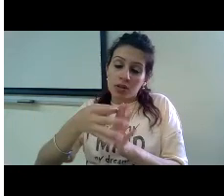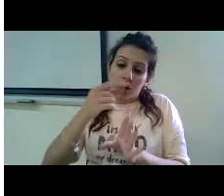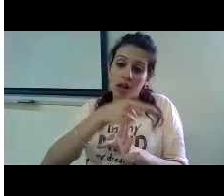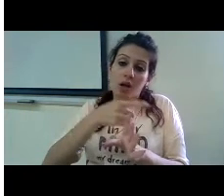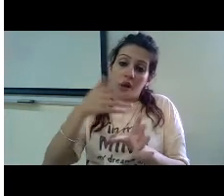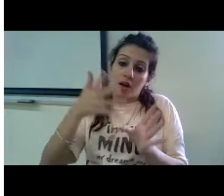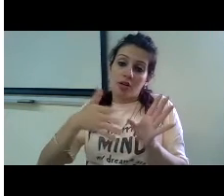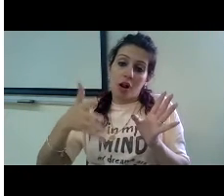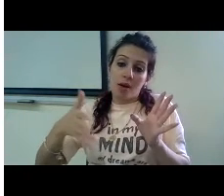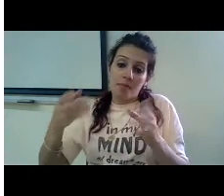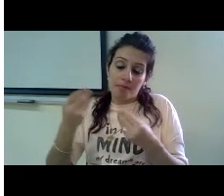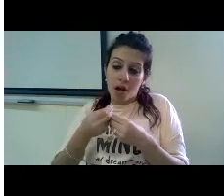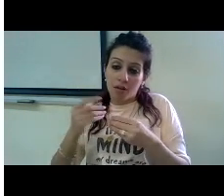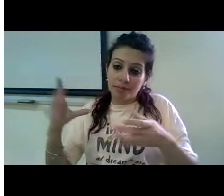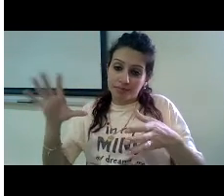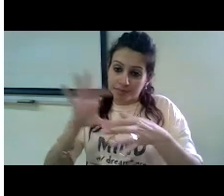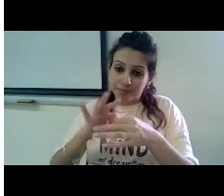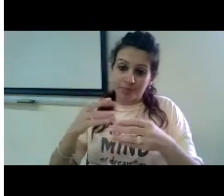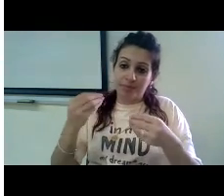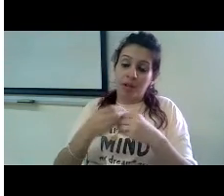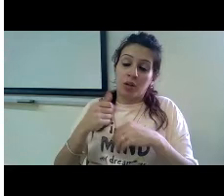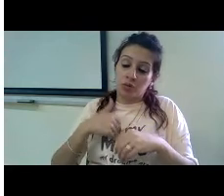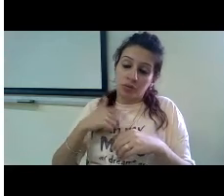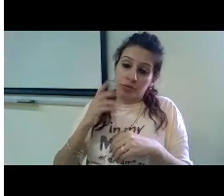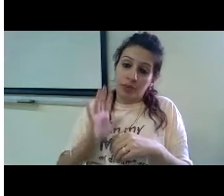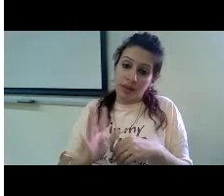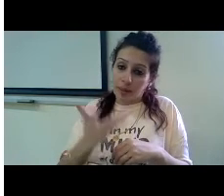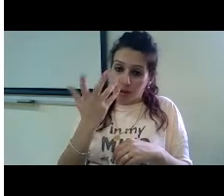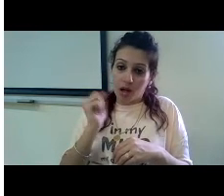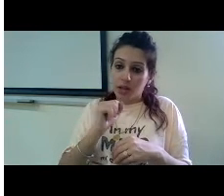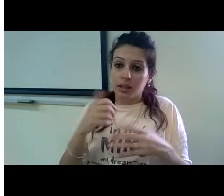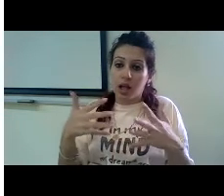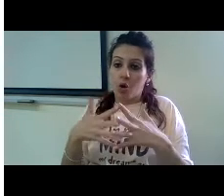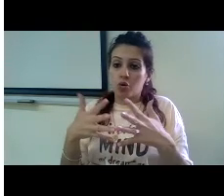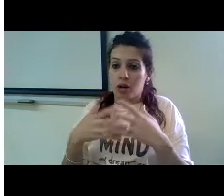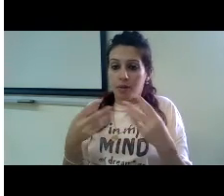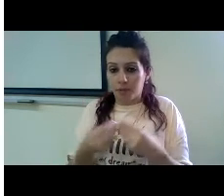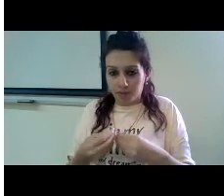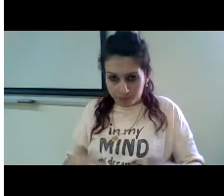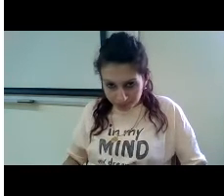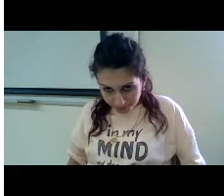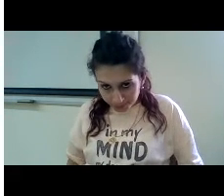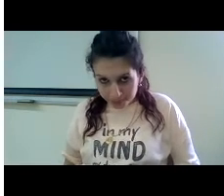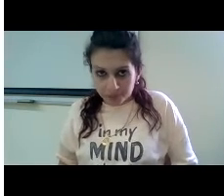presentation? This covid-19 crisis has forced many schools to shut down.